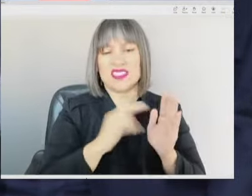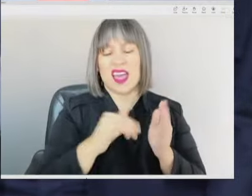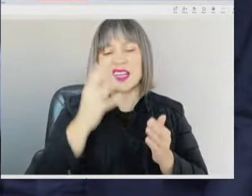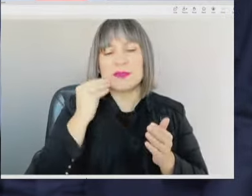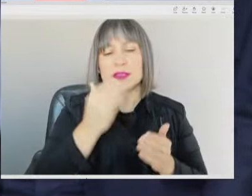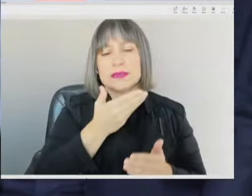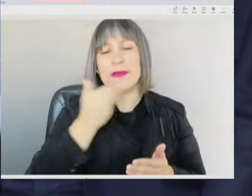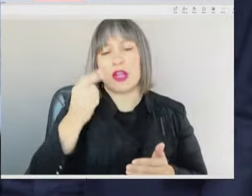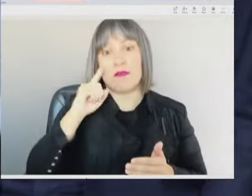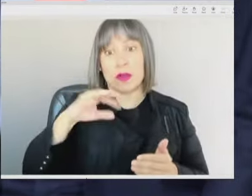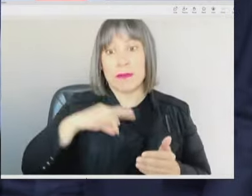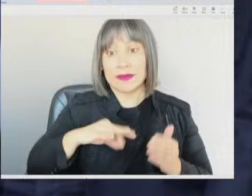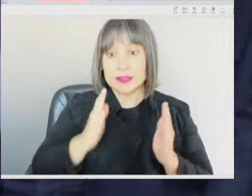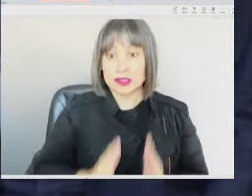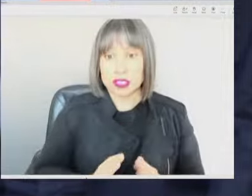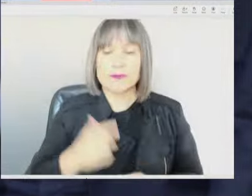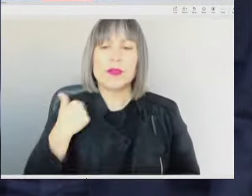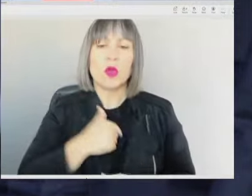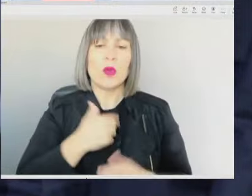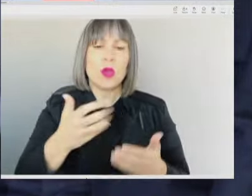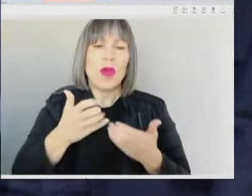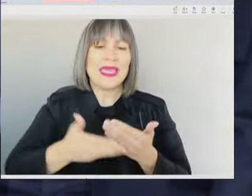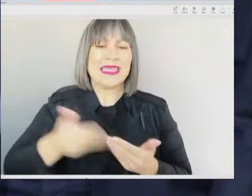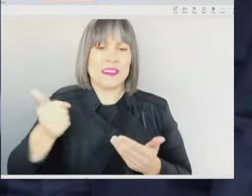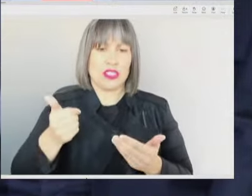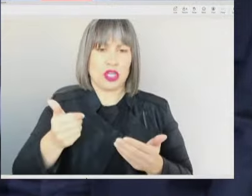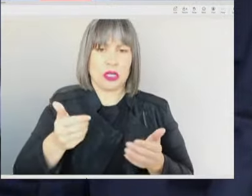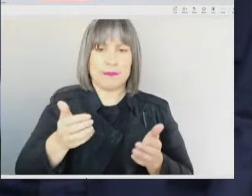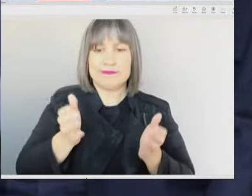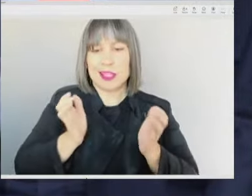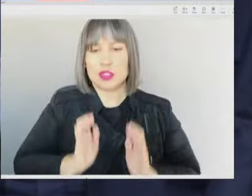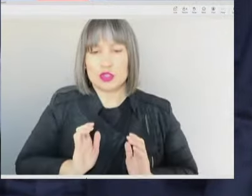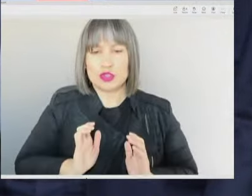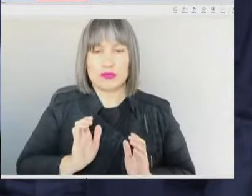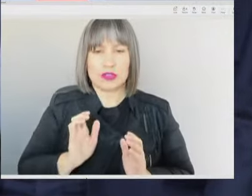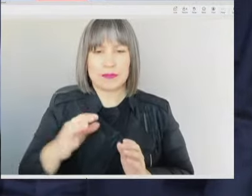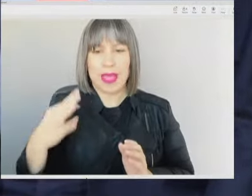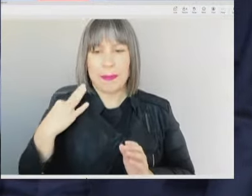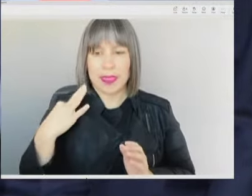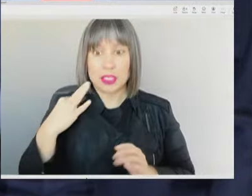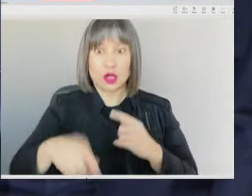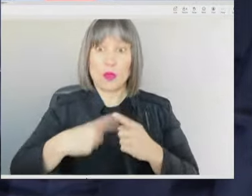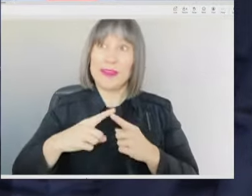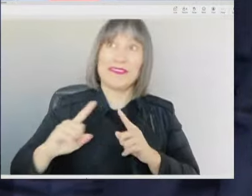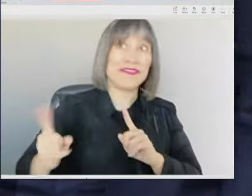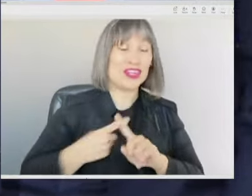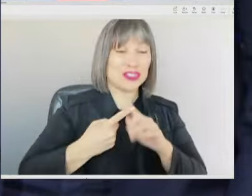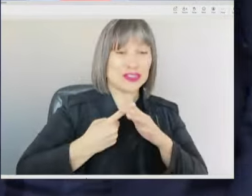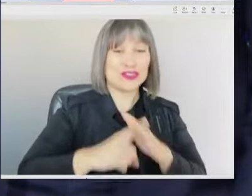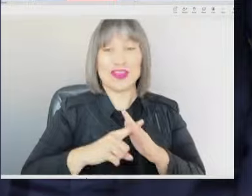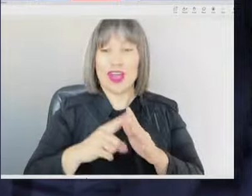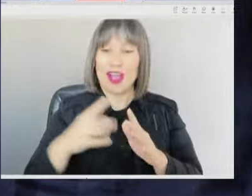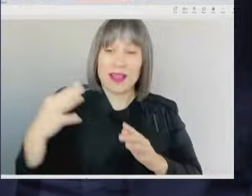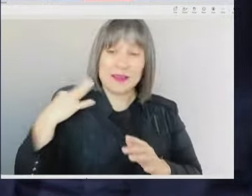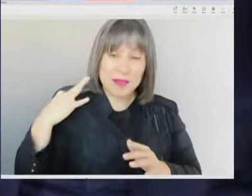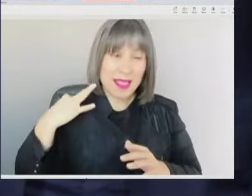And then we want easier consumer applications. So you think about the application when you're just first starting getting on Medicaid and you're applying for Medicaid, hey, we want to do this